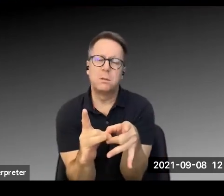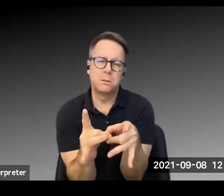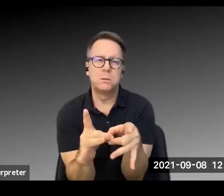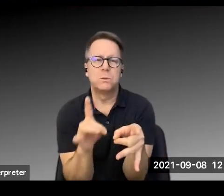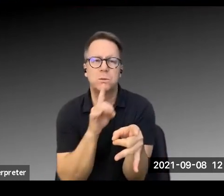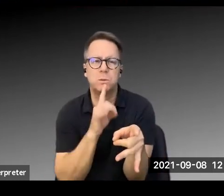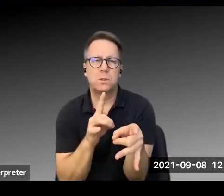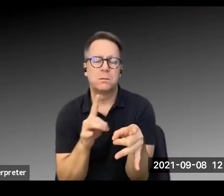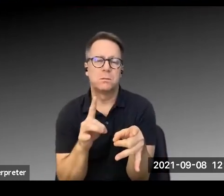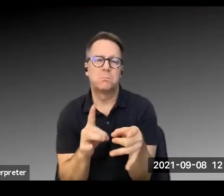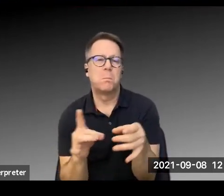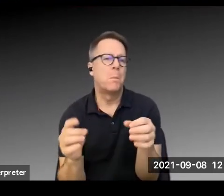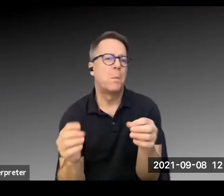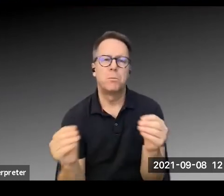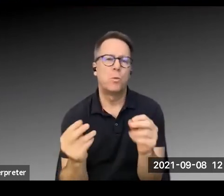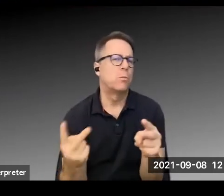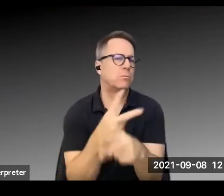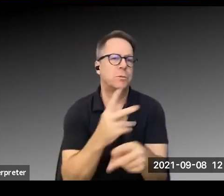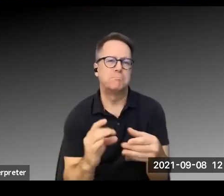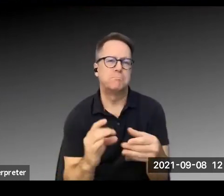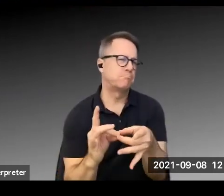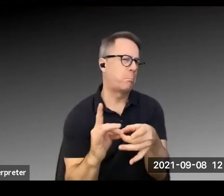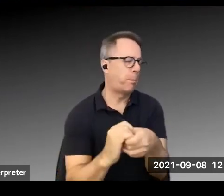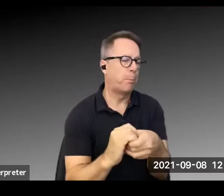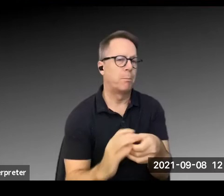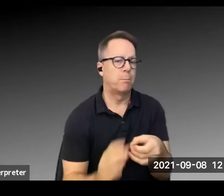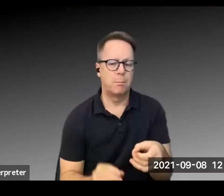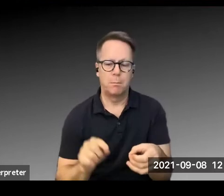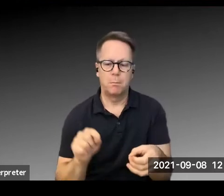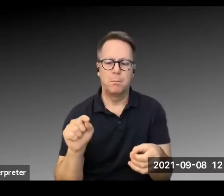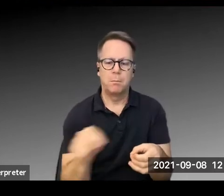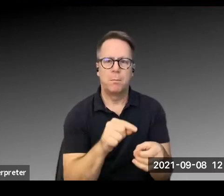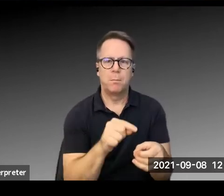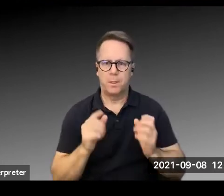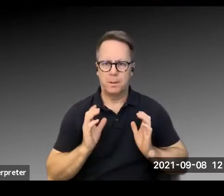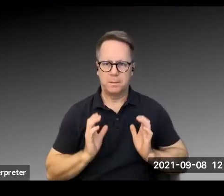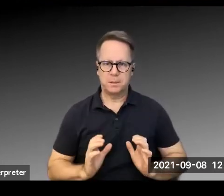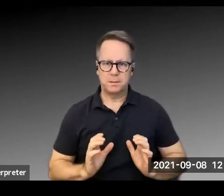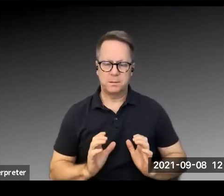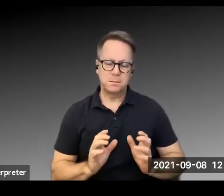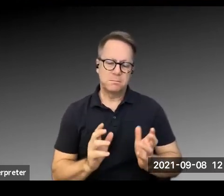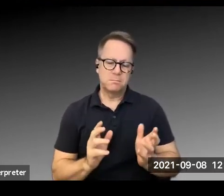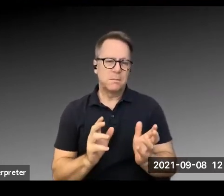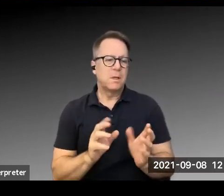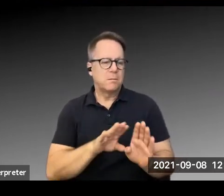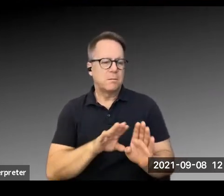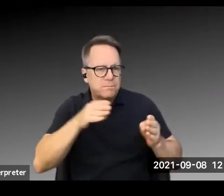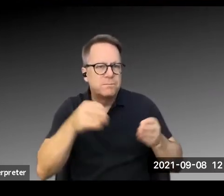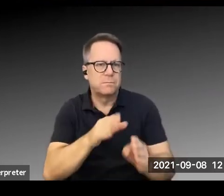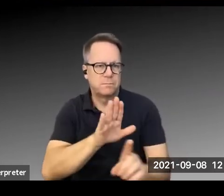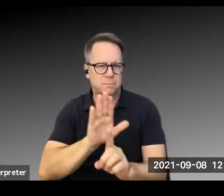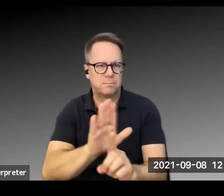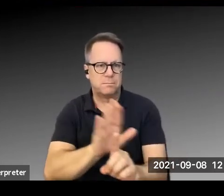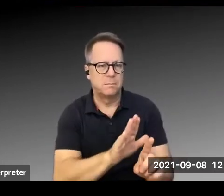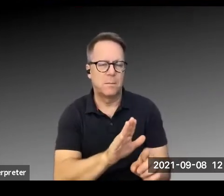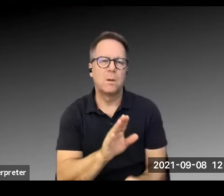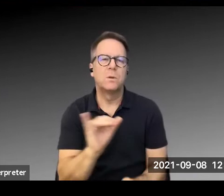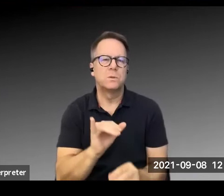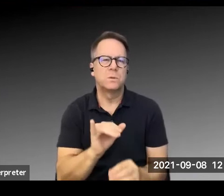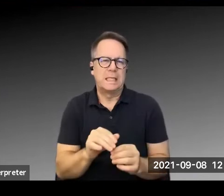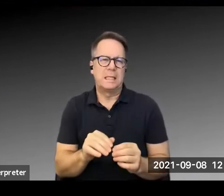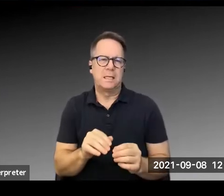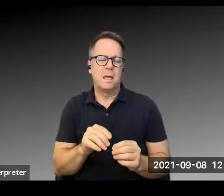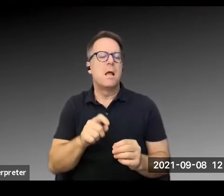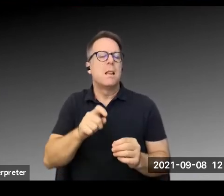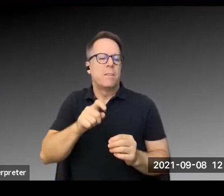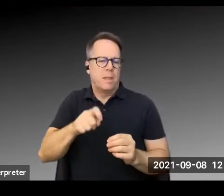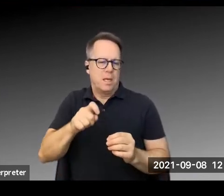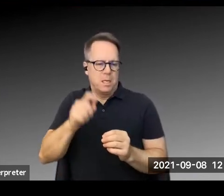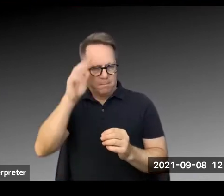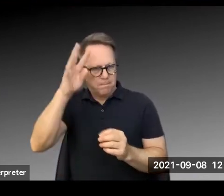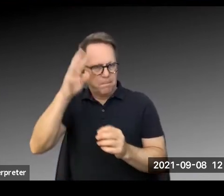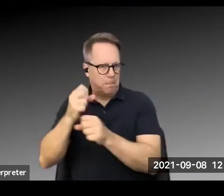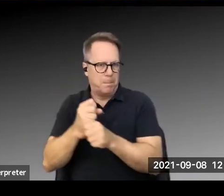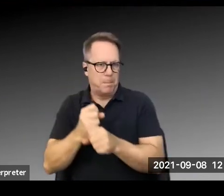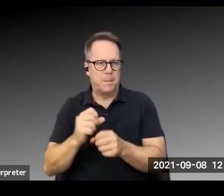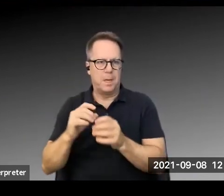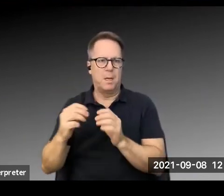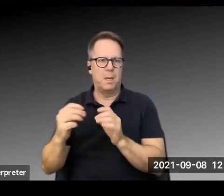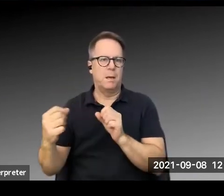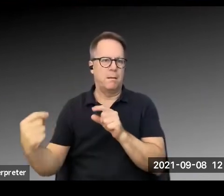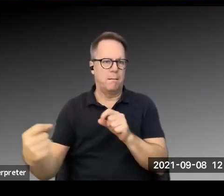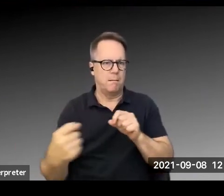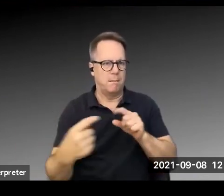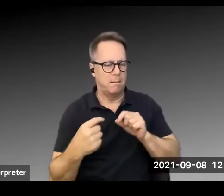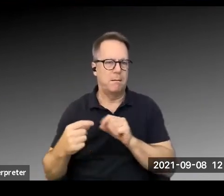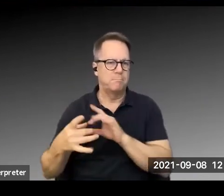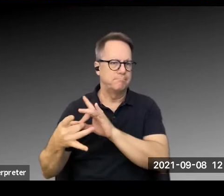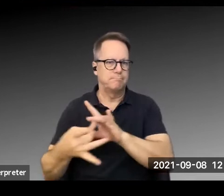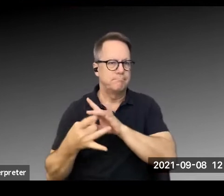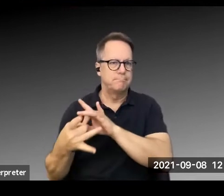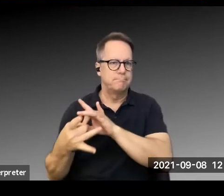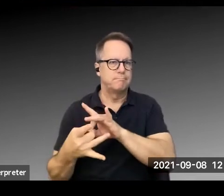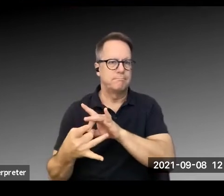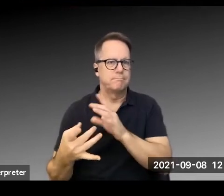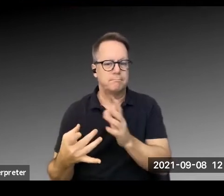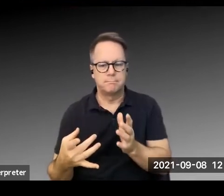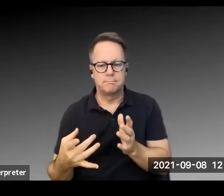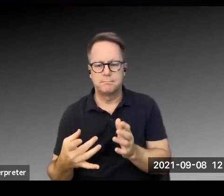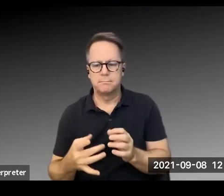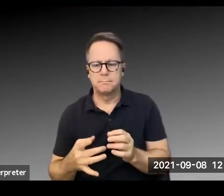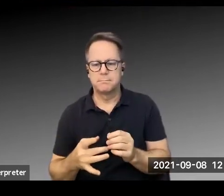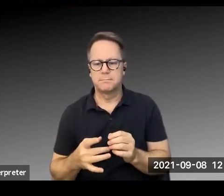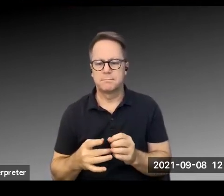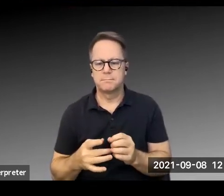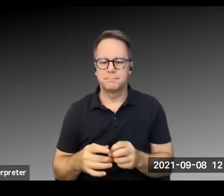They keep these clients at the center of their work, but they're also again because of necessity, creating these networks of community partnership is entirely possible that once the pandemics urgency subsides.